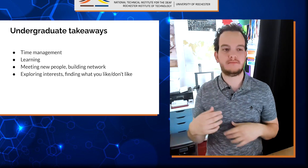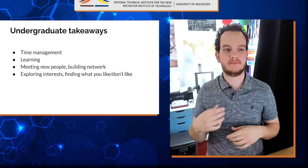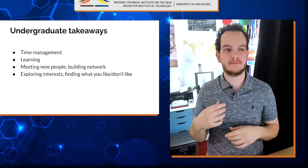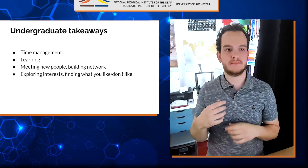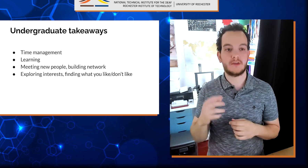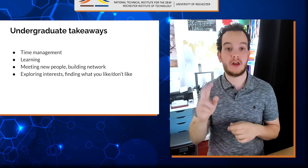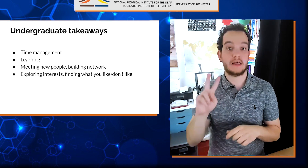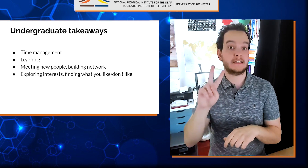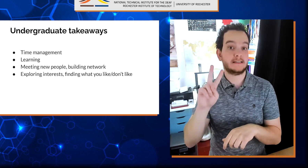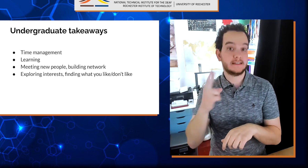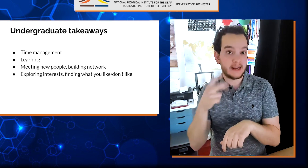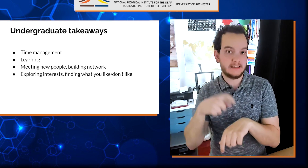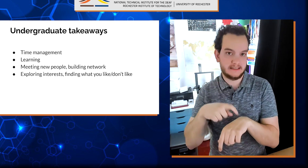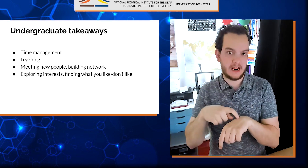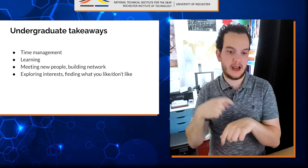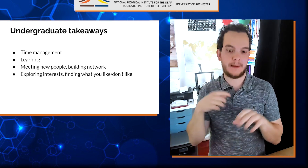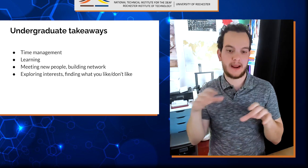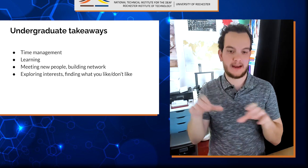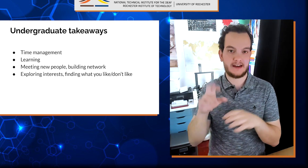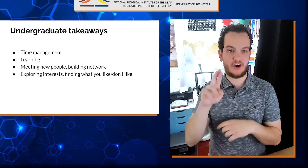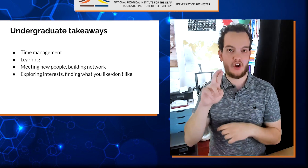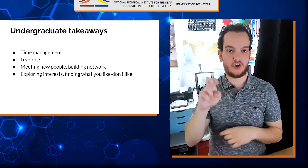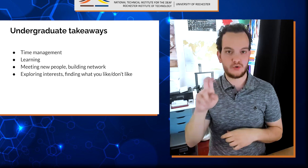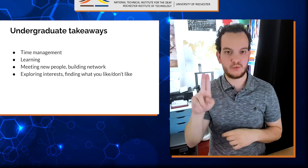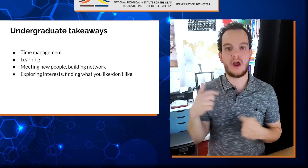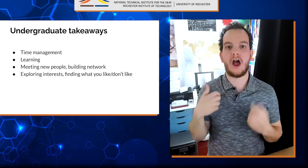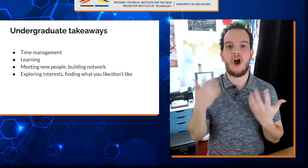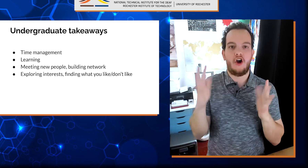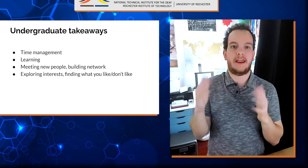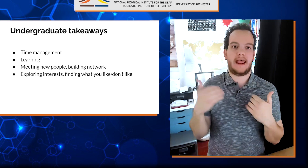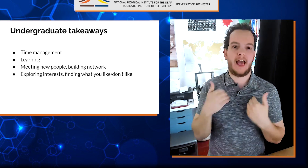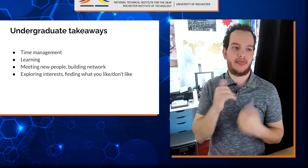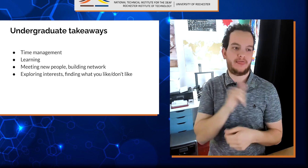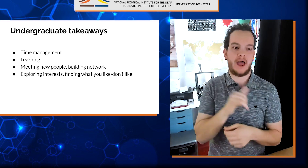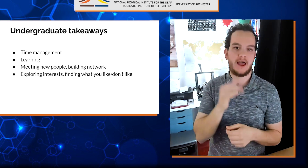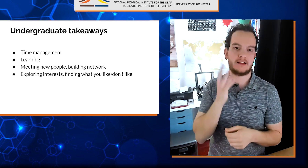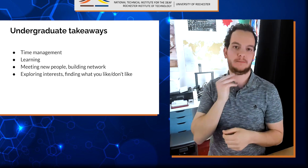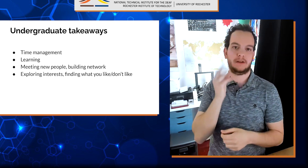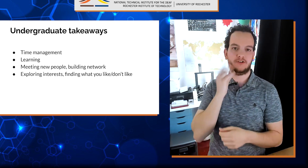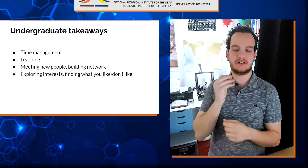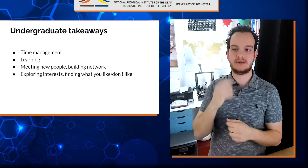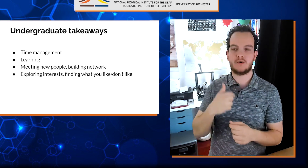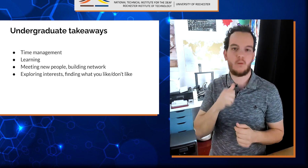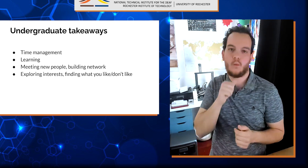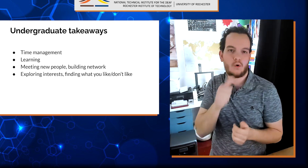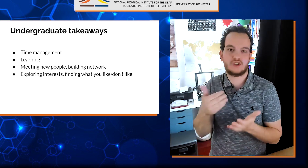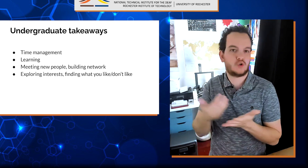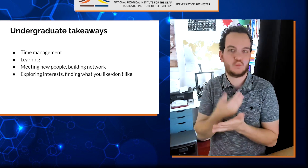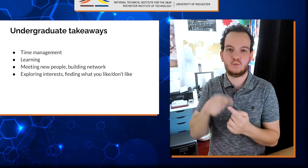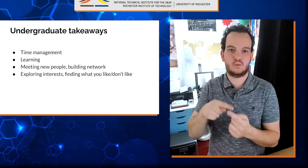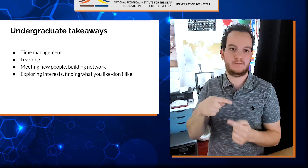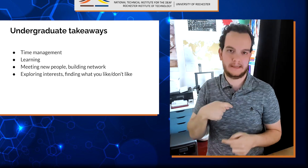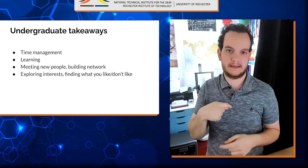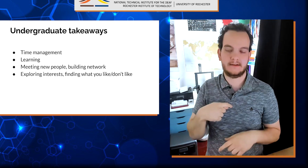and went back to my regular studies. But my second REU experience wasn't new.